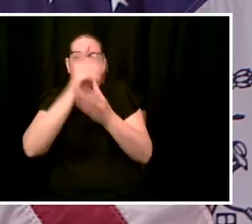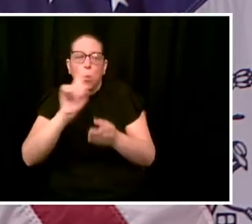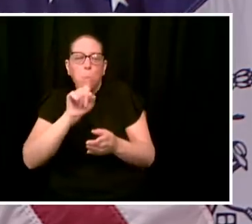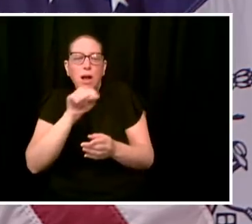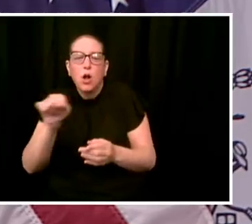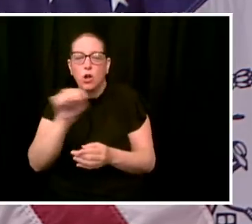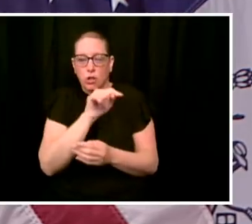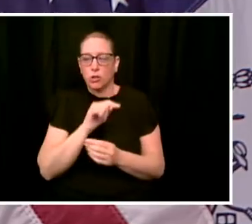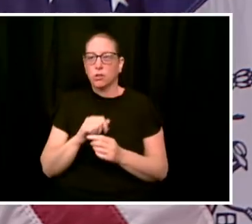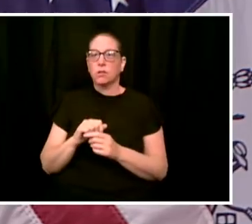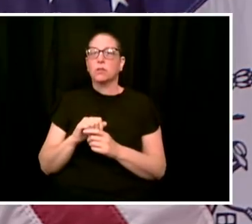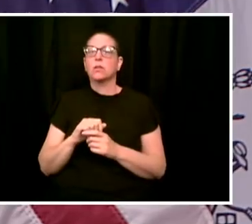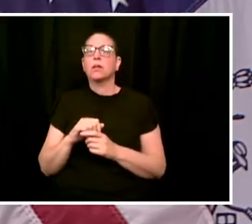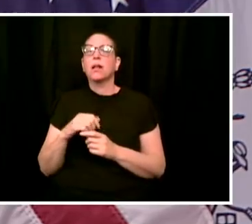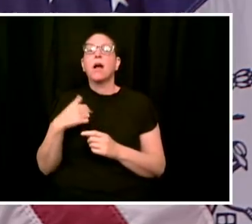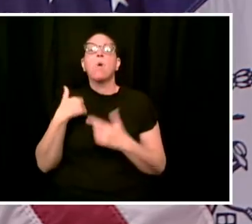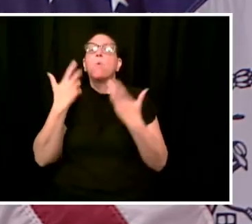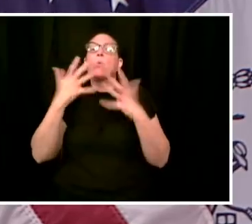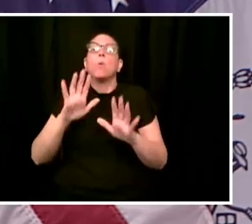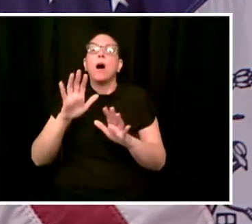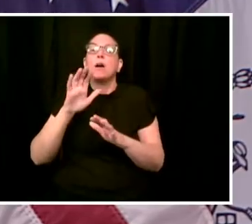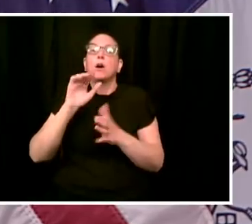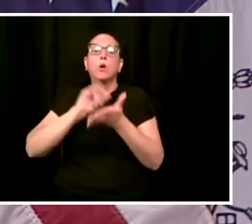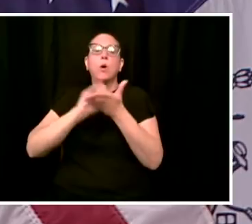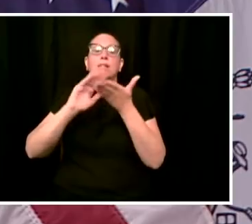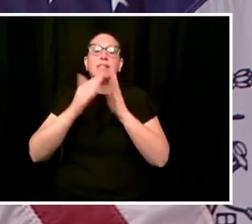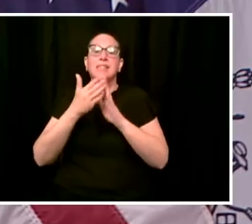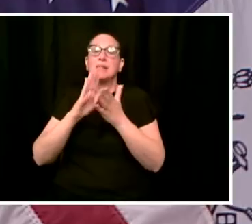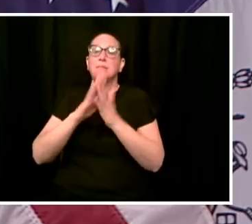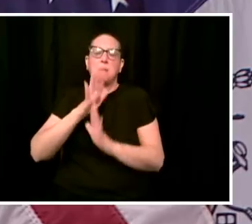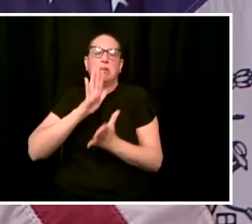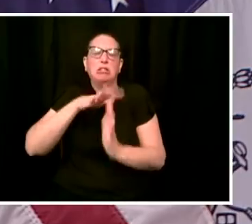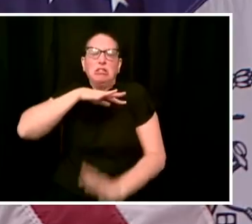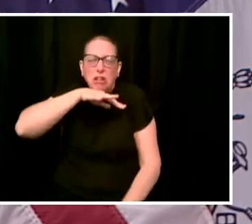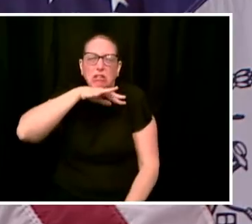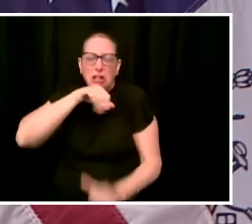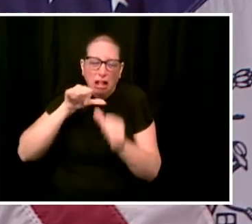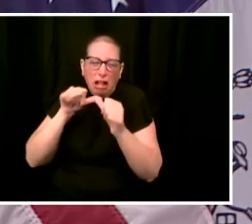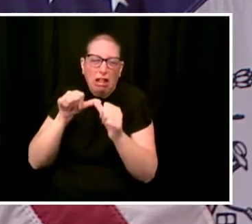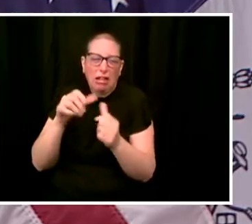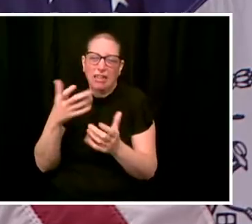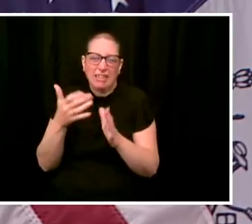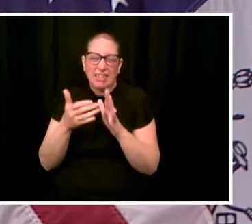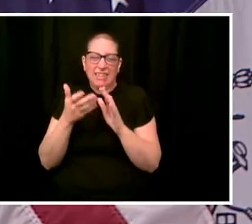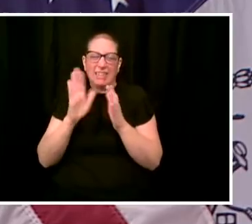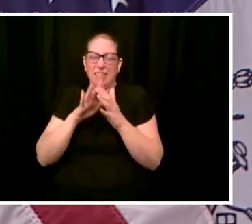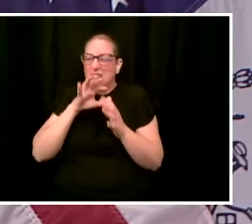WITH A CITY THAT GETS DIRTIER AND DIRTIER.